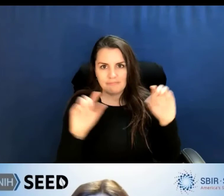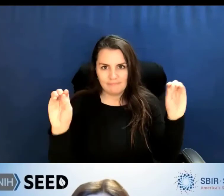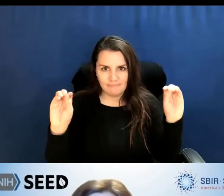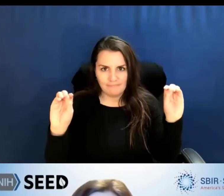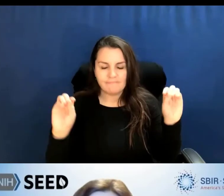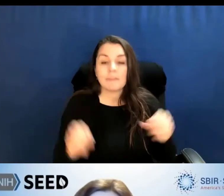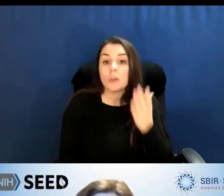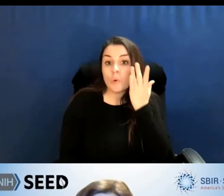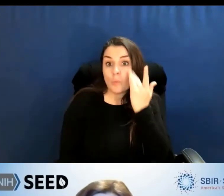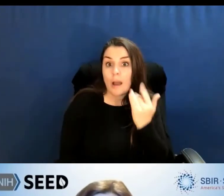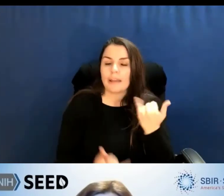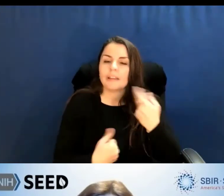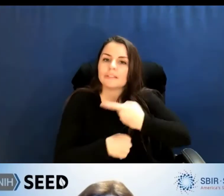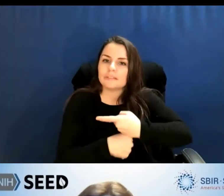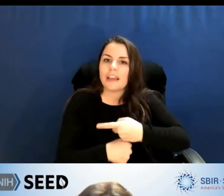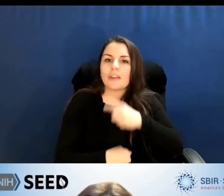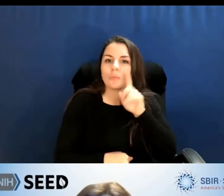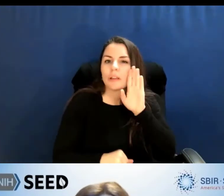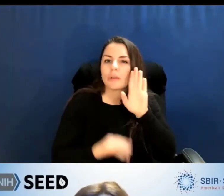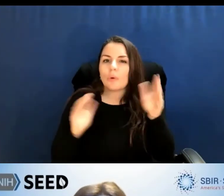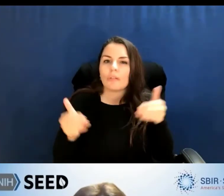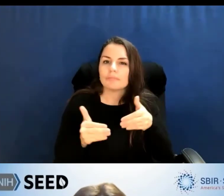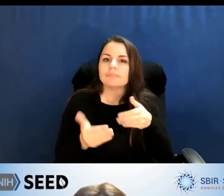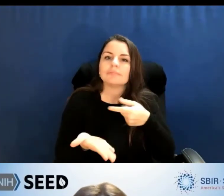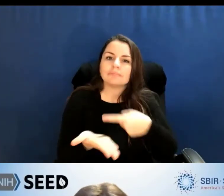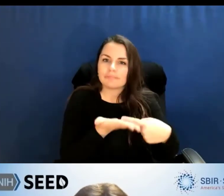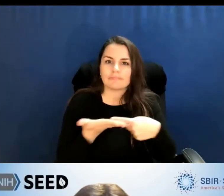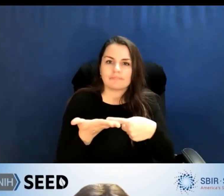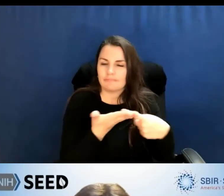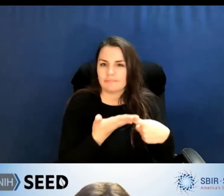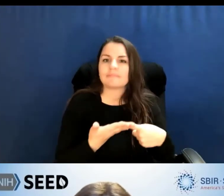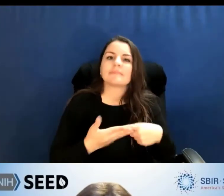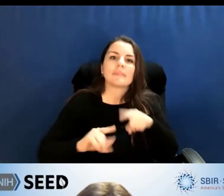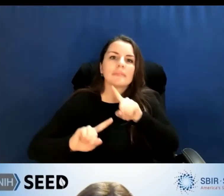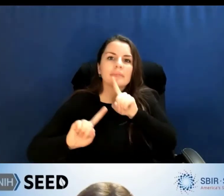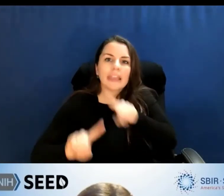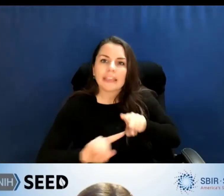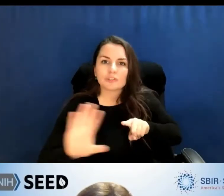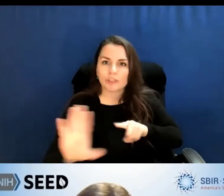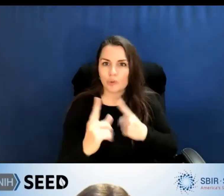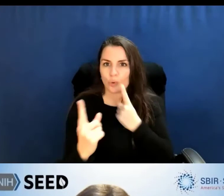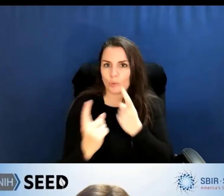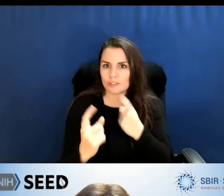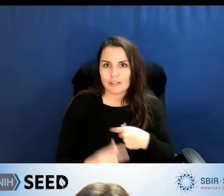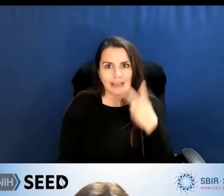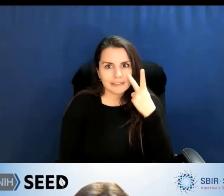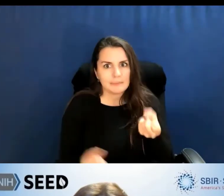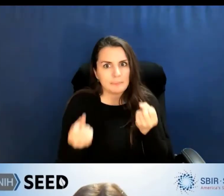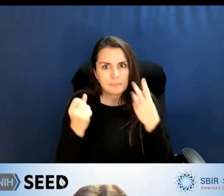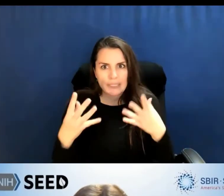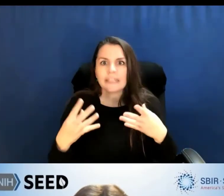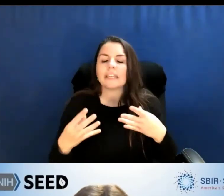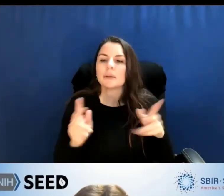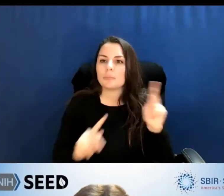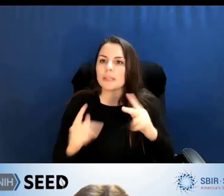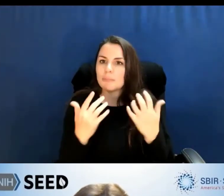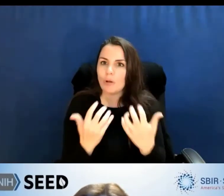we're going to spend hopefully a good amount of time answering some questions. So I see there's a good number of participants on today,